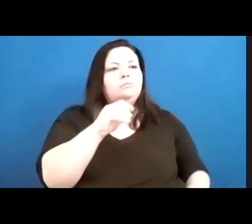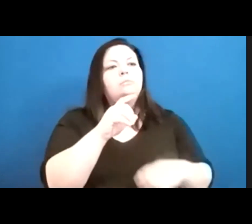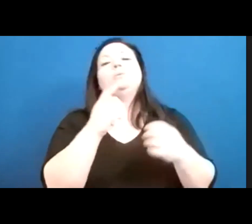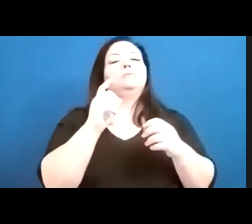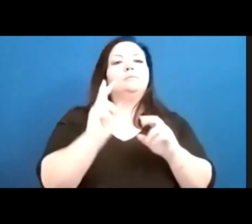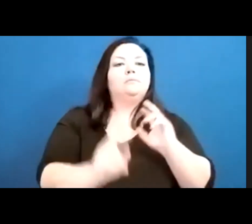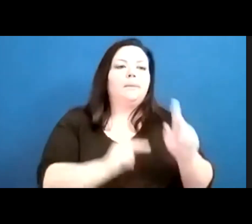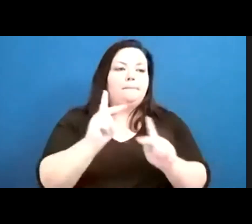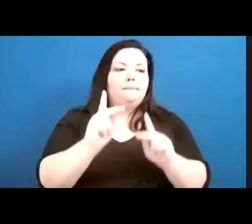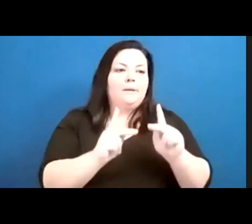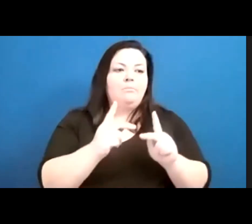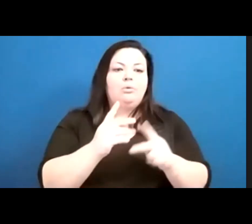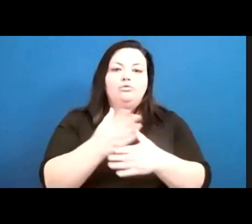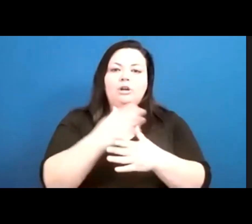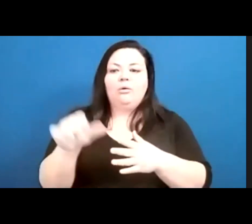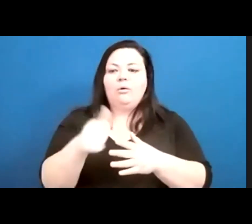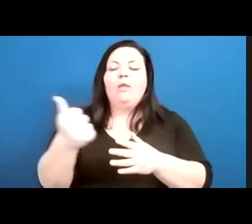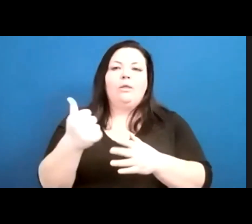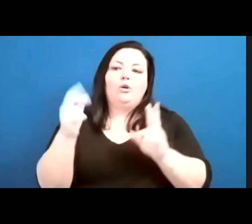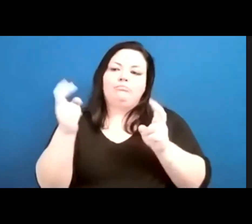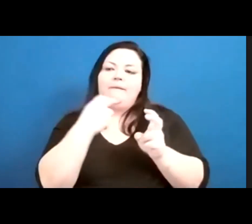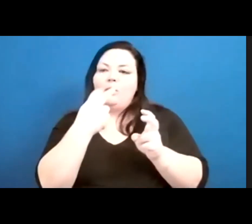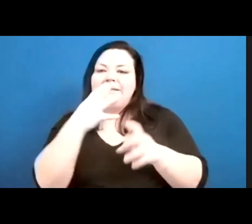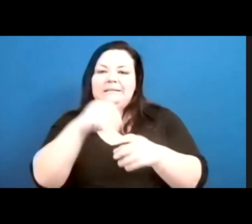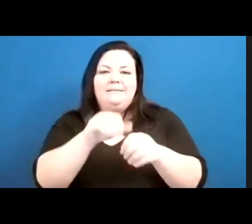share other voices in this space too, so I really appreciate you reading a poem